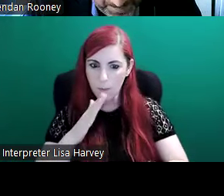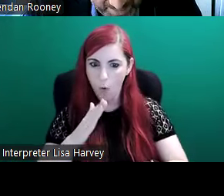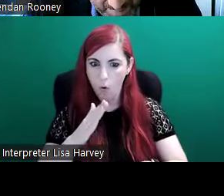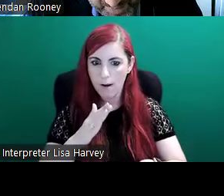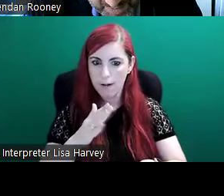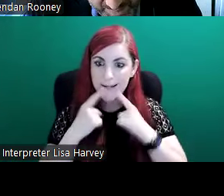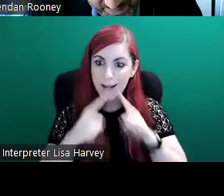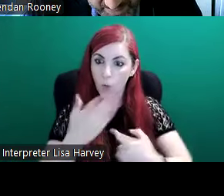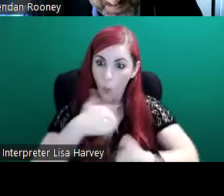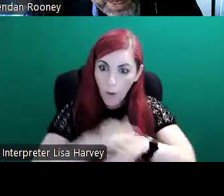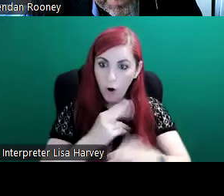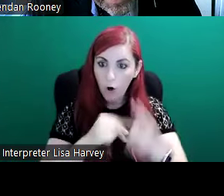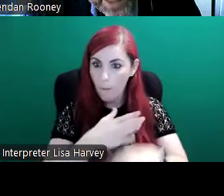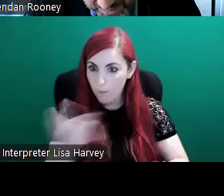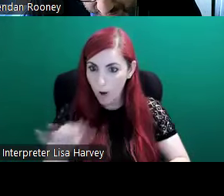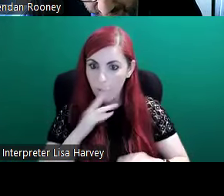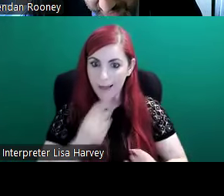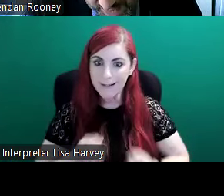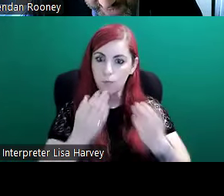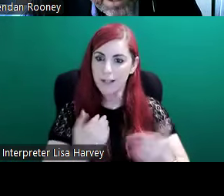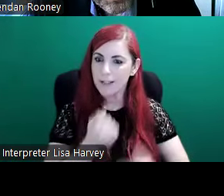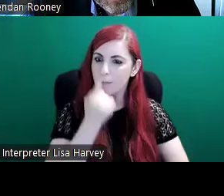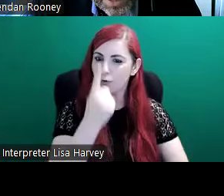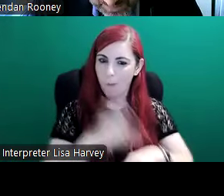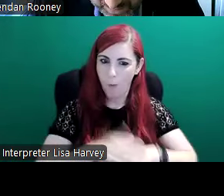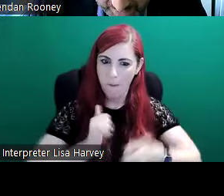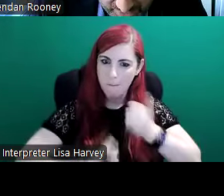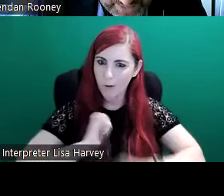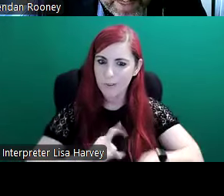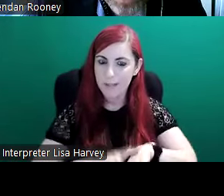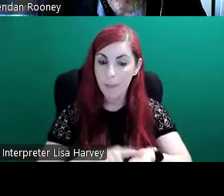in a modernist manner that was both acceptable and comprehensible to its audience. So